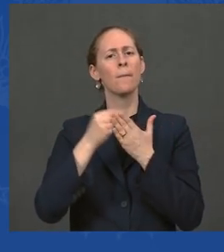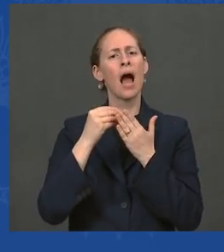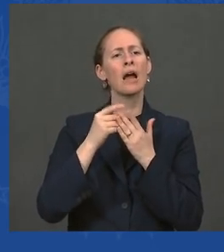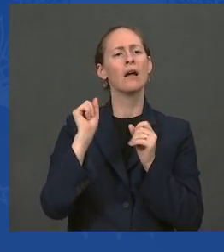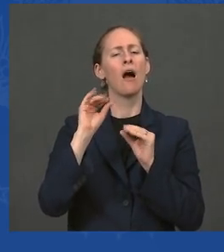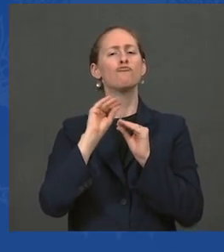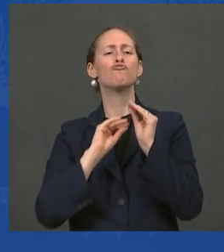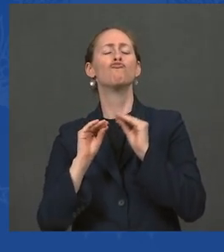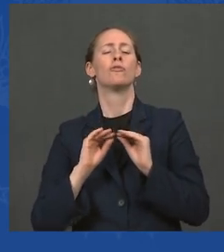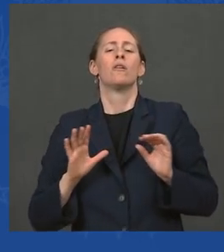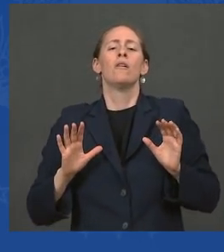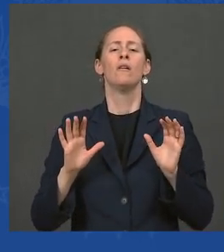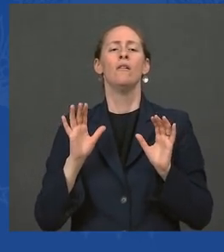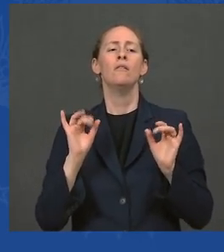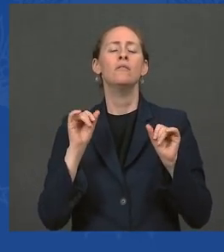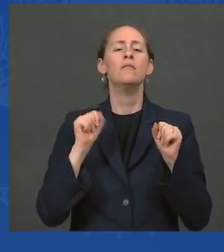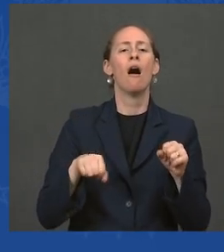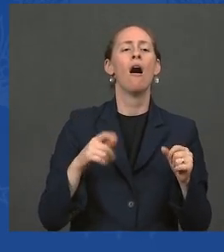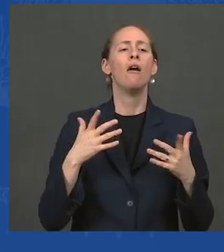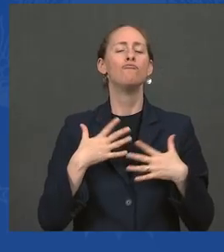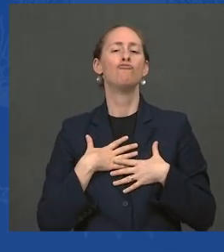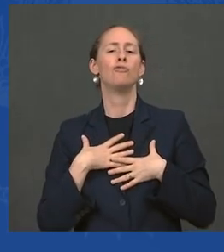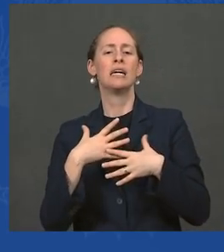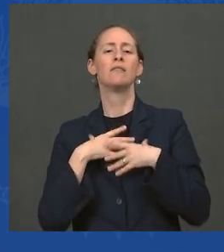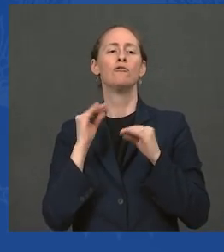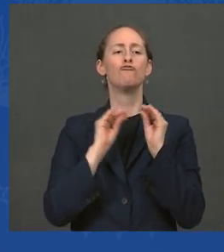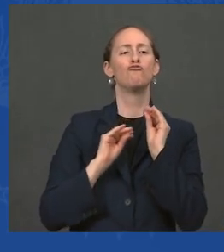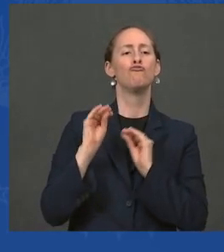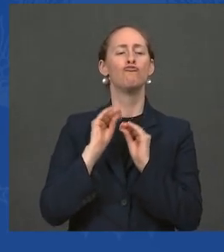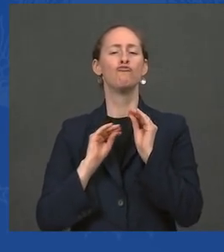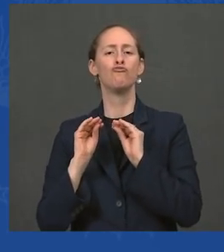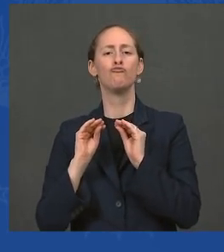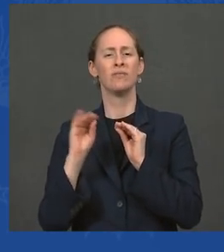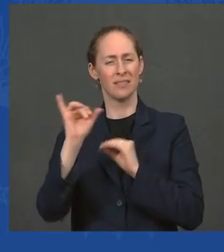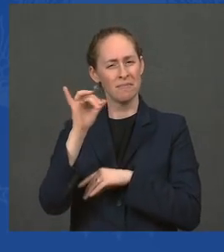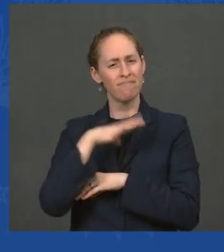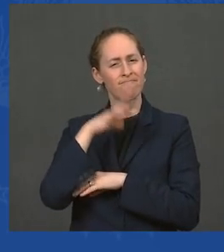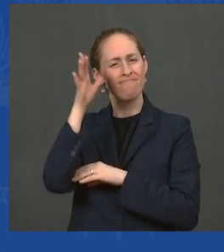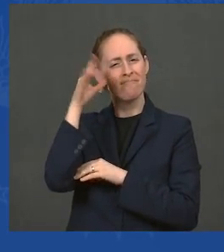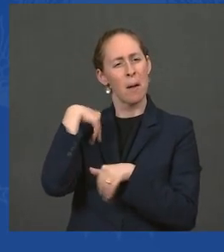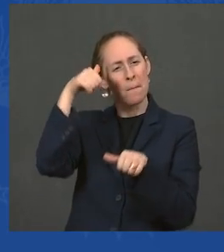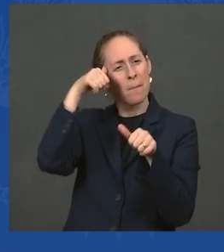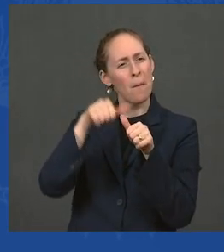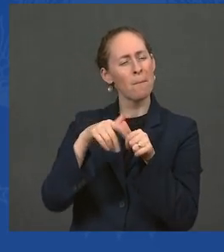a little breathing room. How can we compete in the world if millions of American parents,